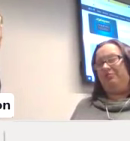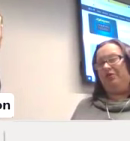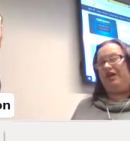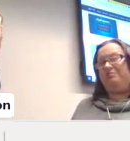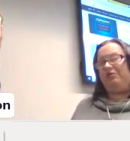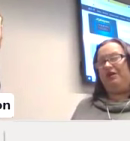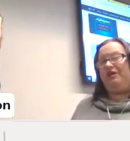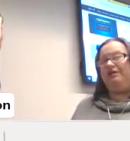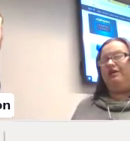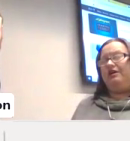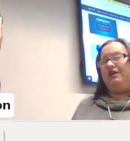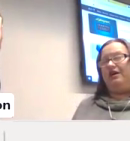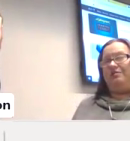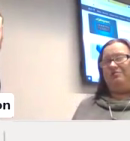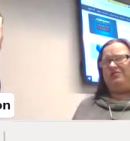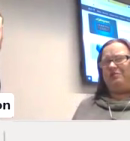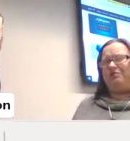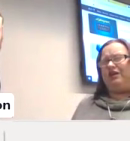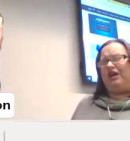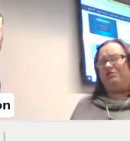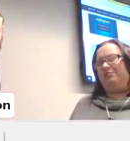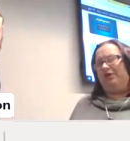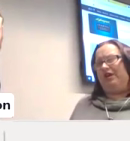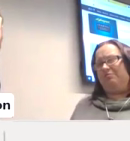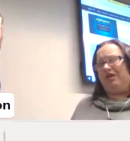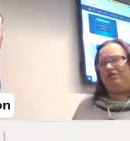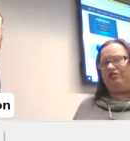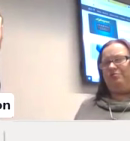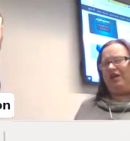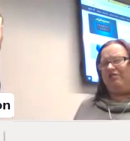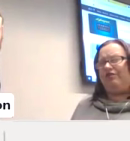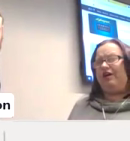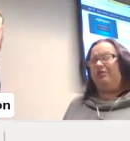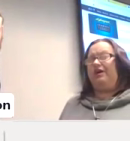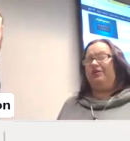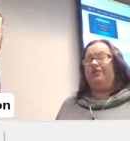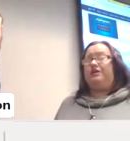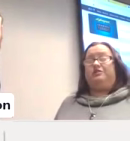Can I play that is a great resource.